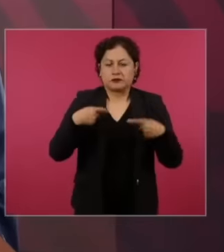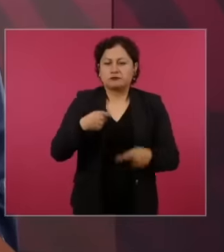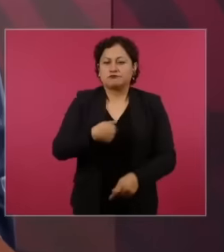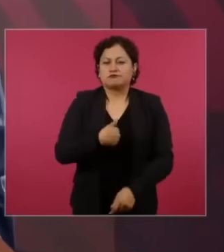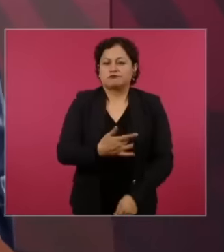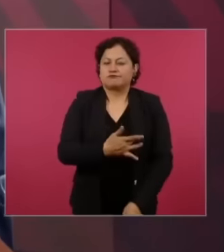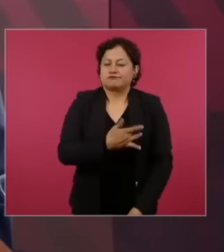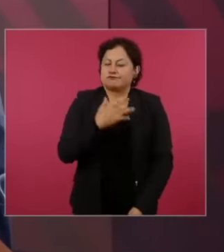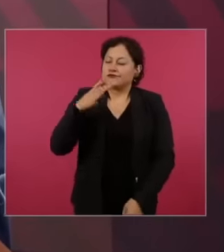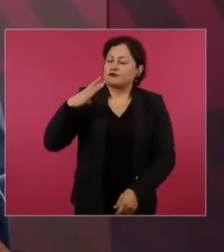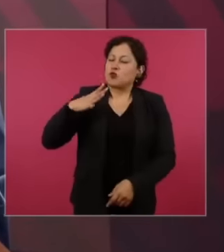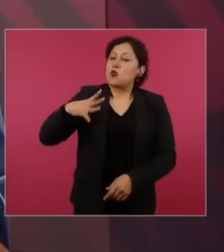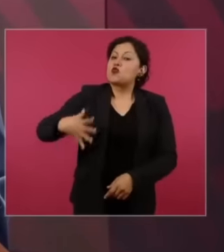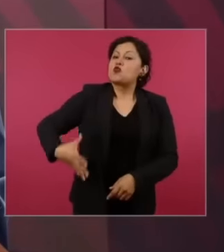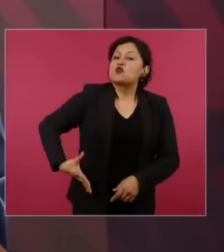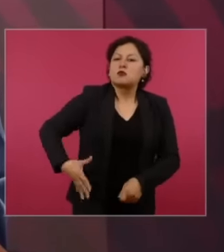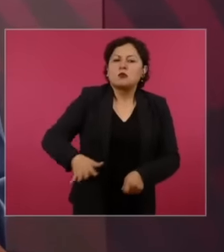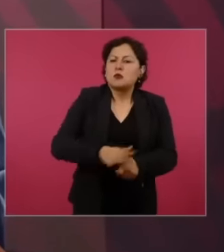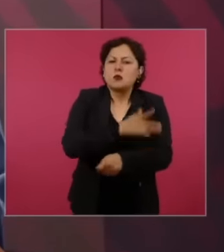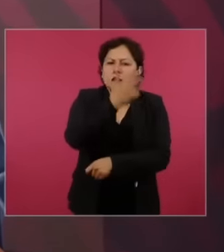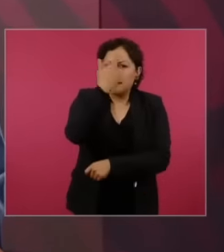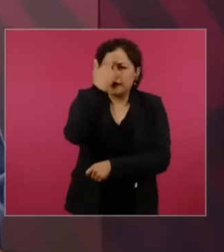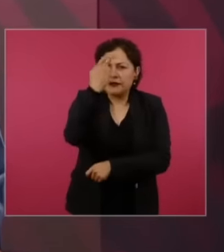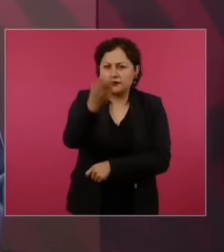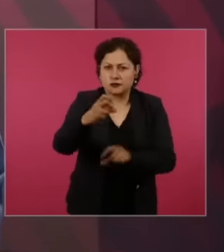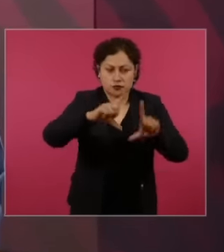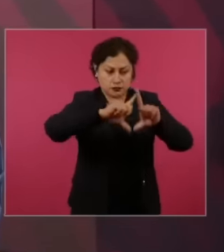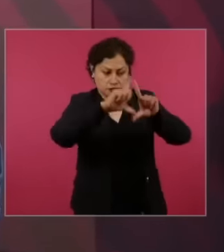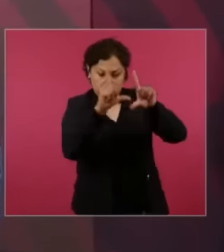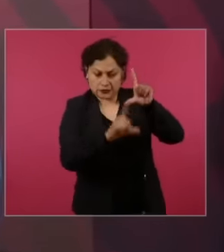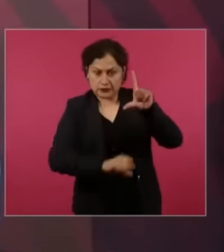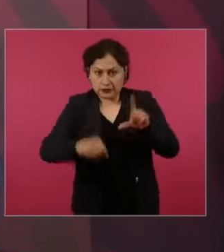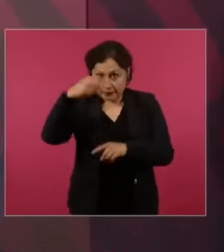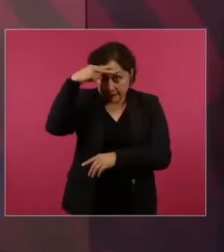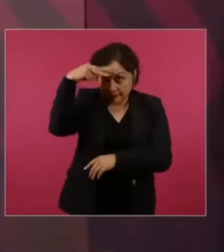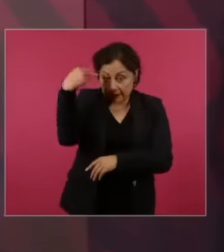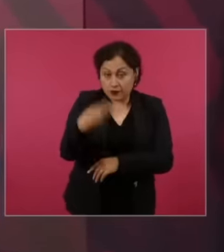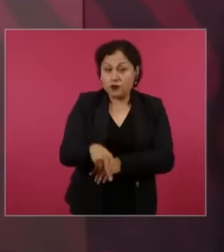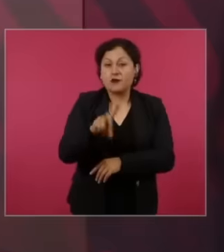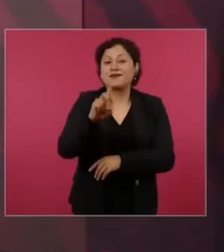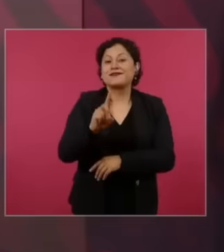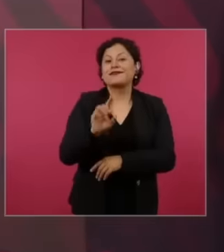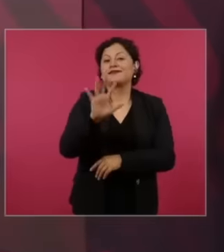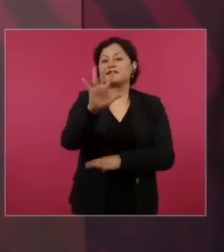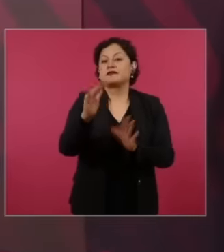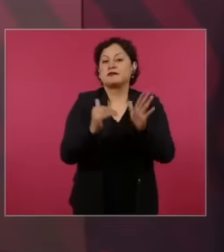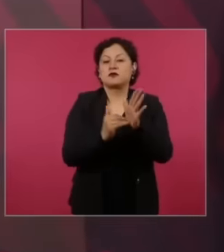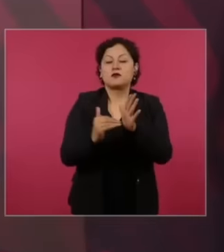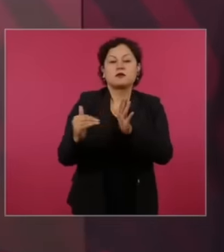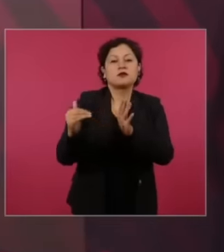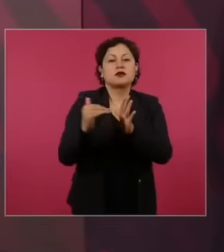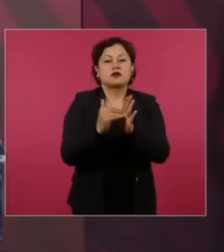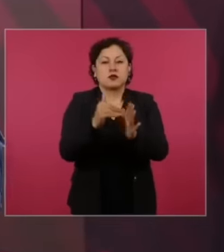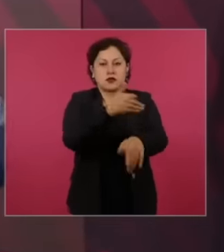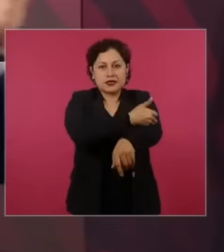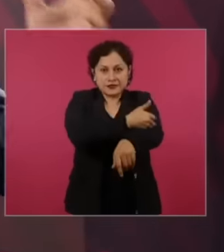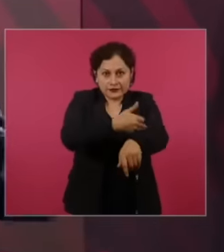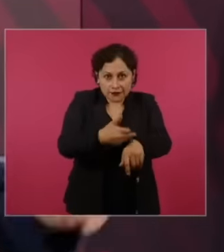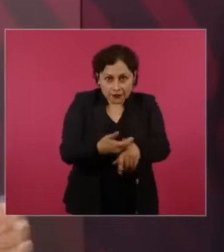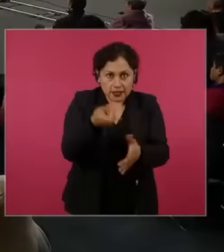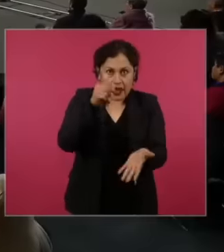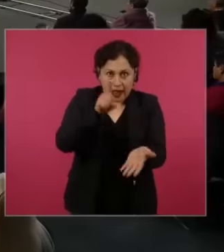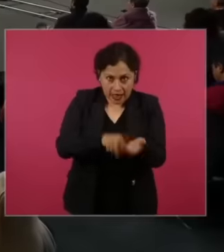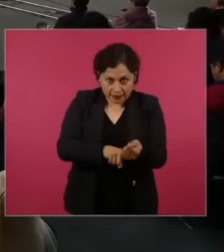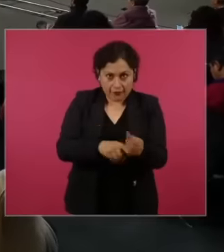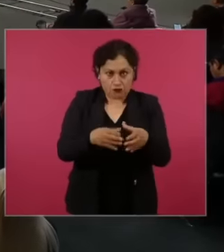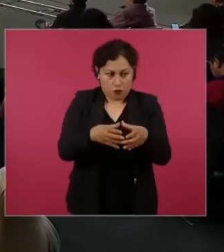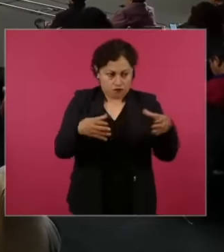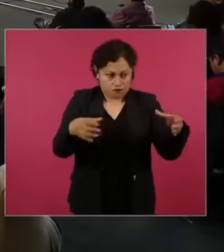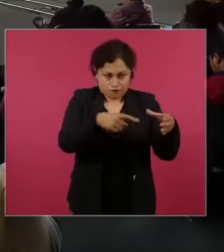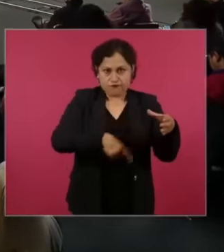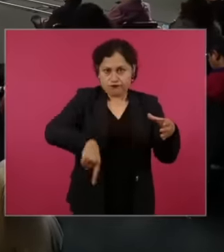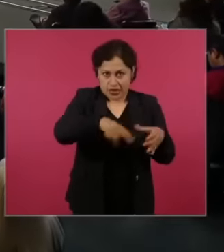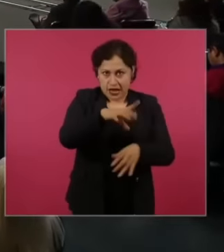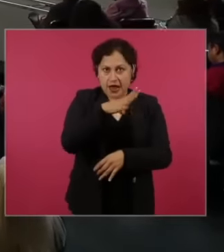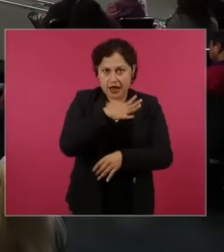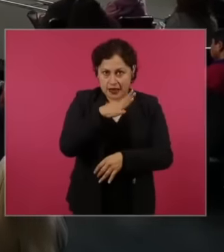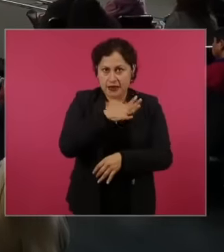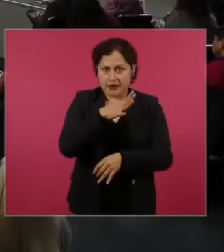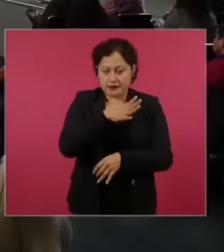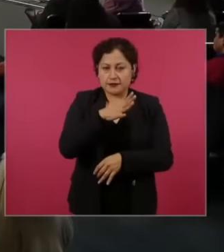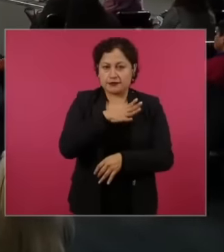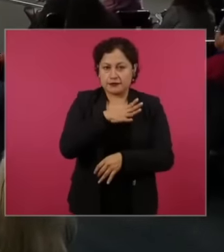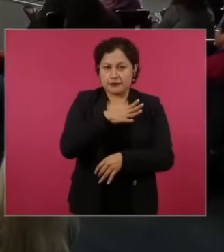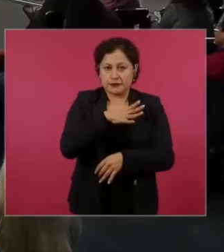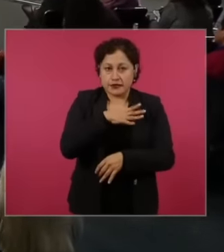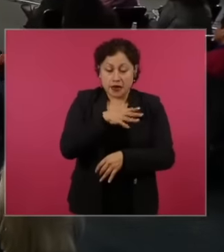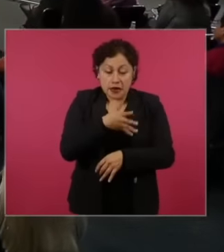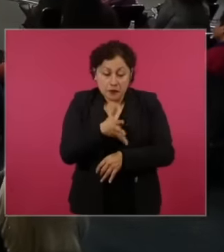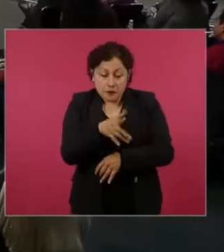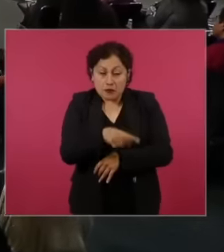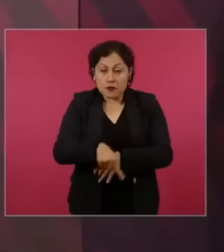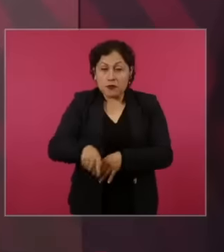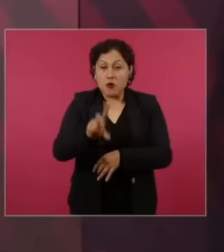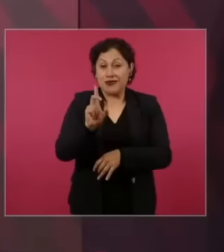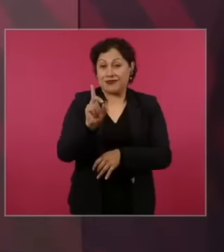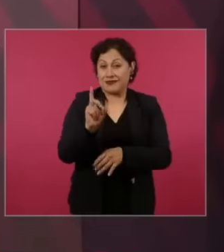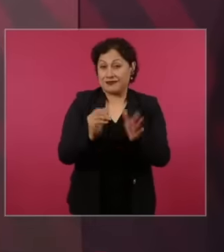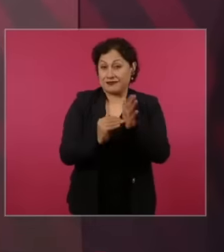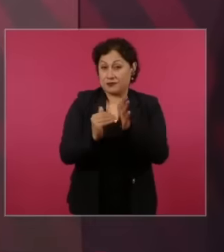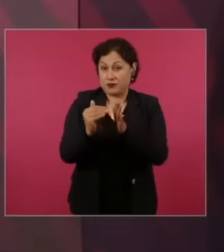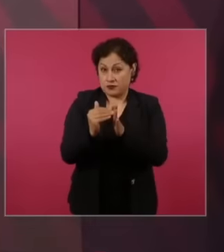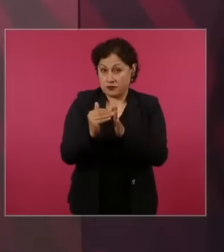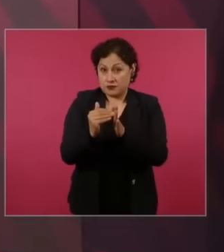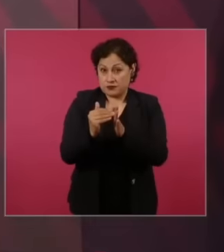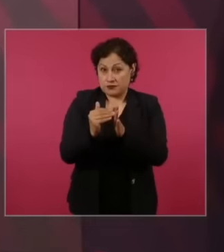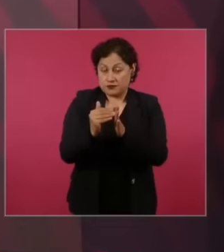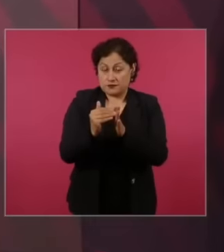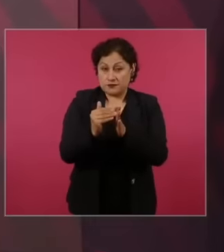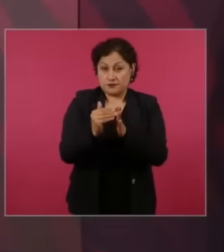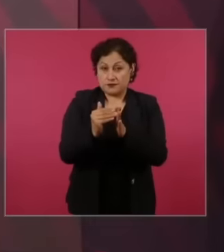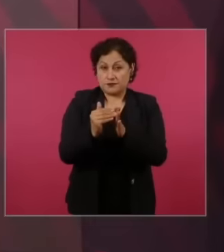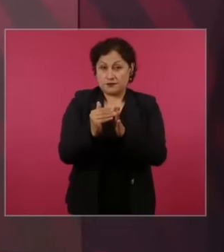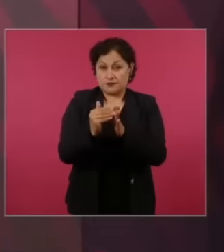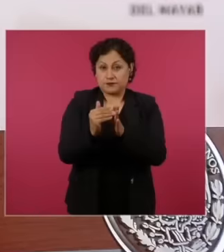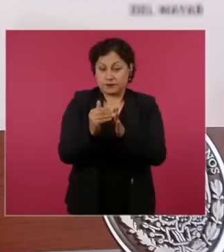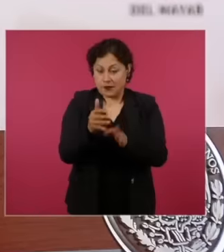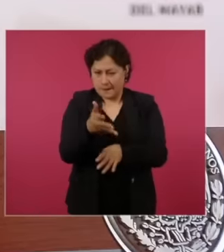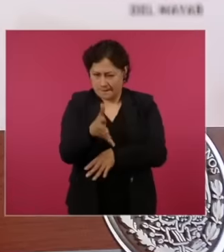families in the country, we are 35 million families and 30 million to 30 million that never